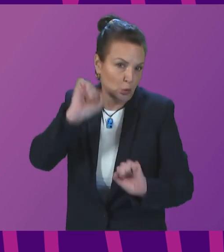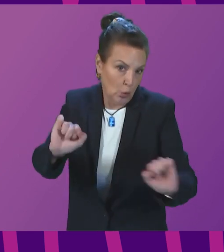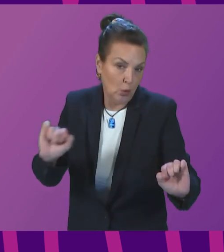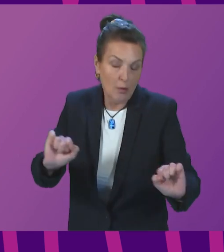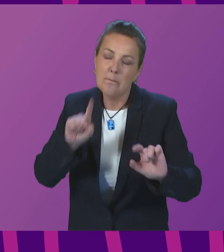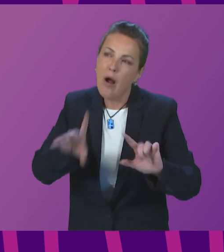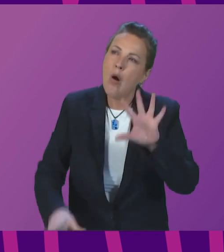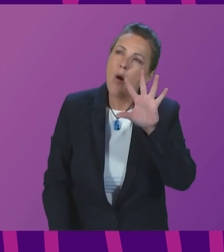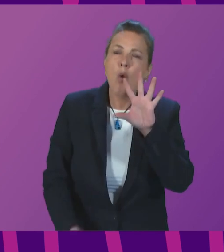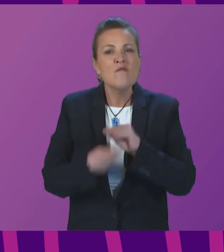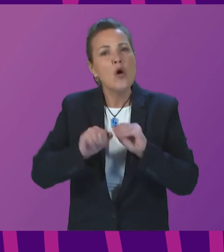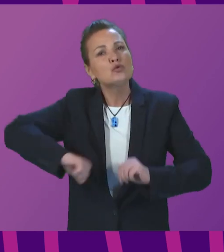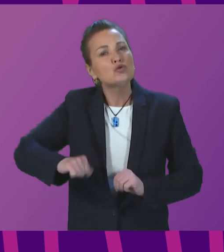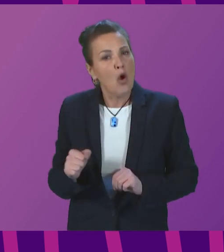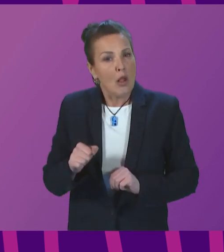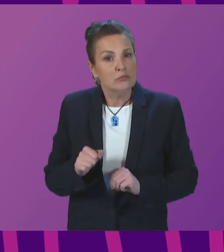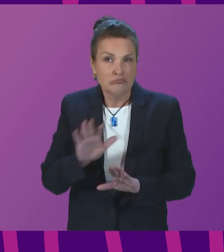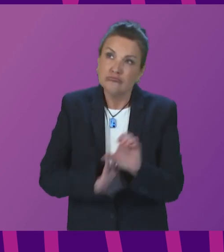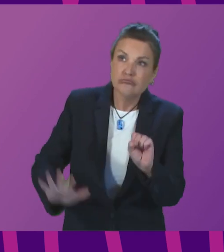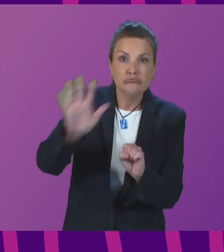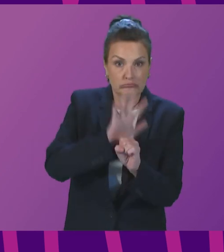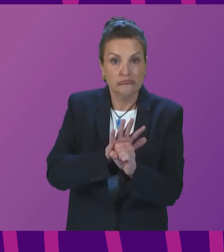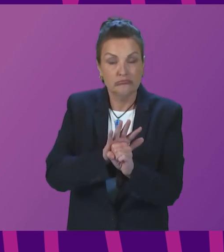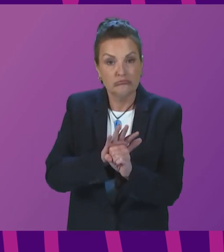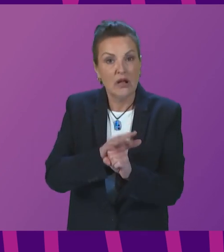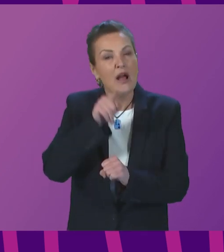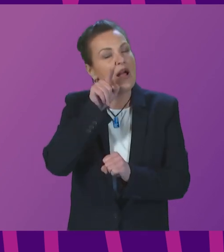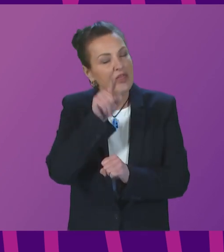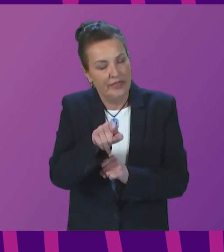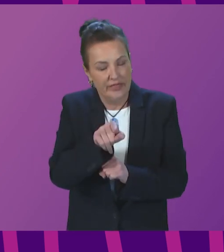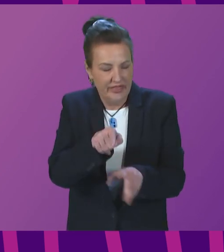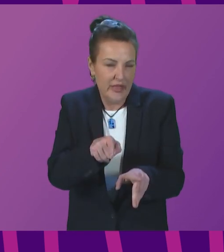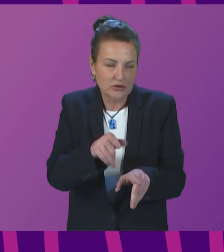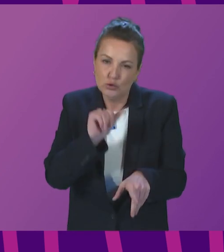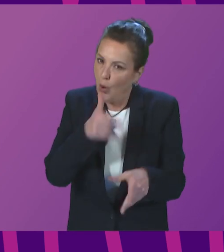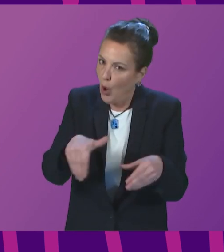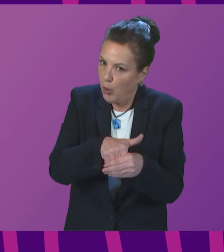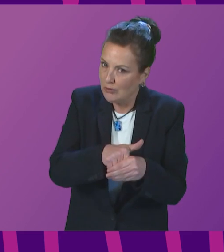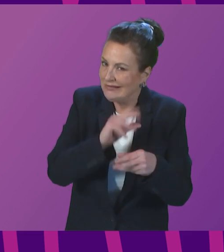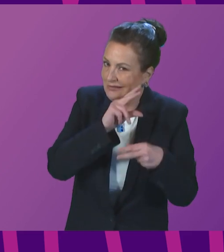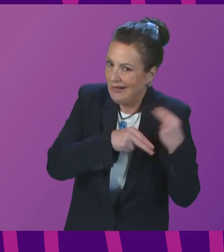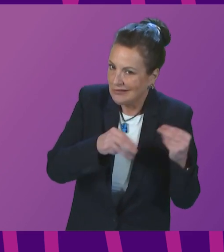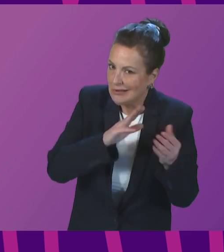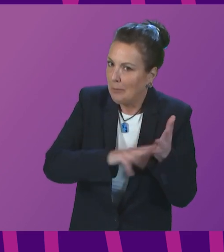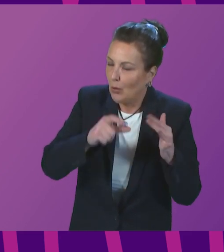However, in Scotland right now, overall nursing and midwifery staffing—excluding vacancies, obviously—is at a record high.